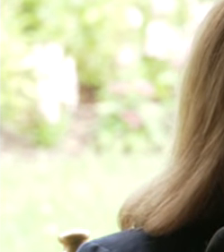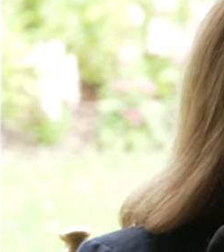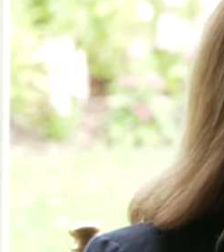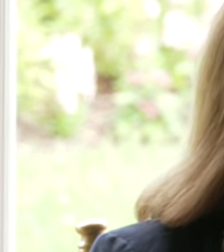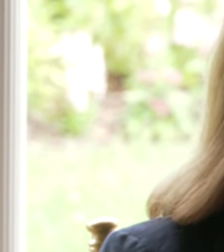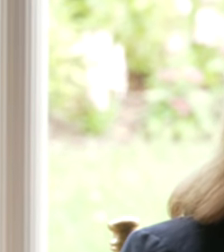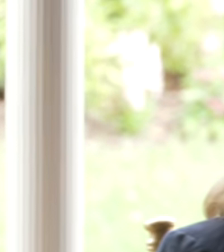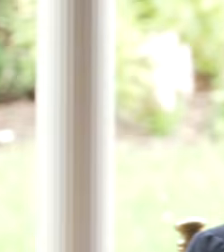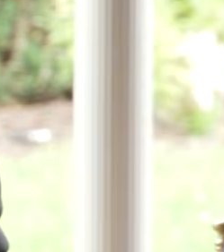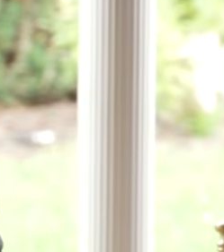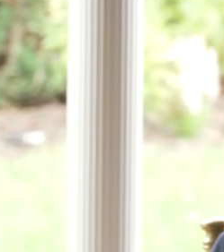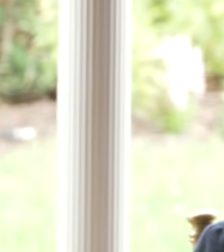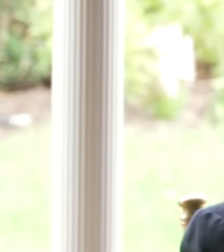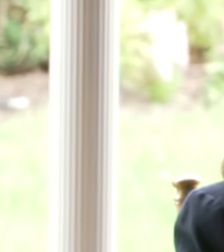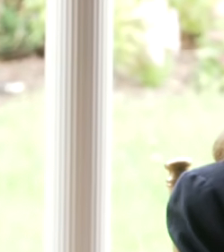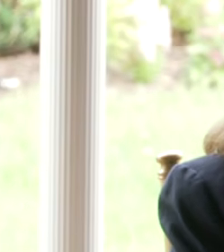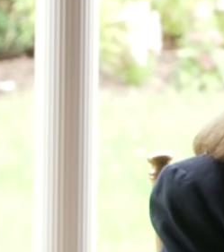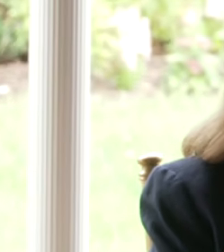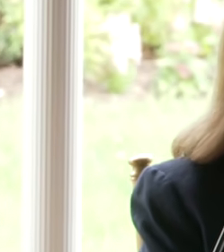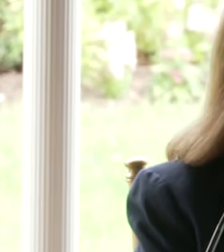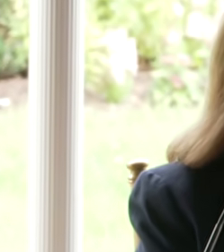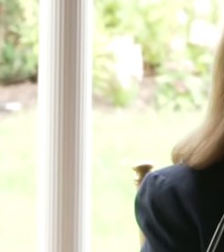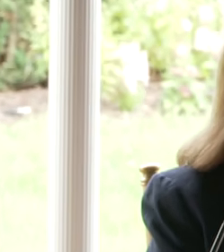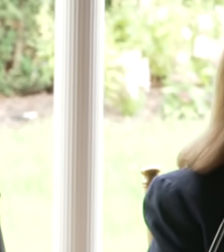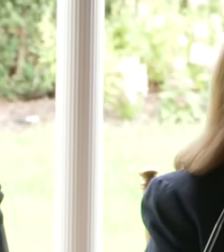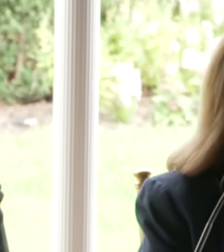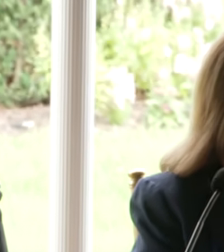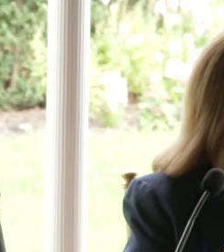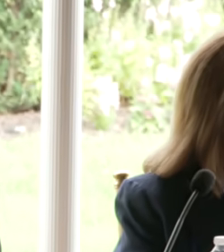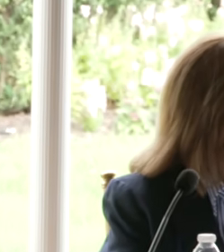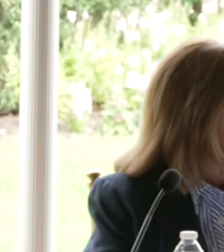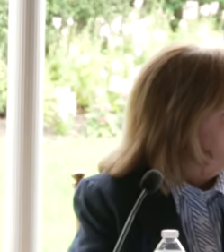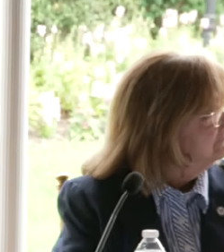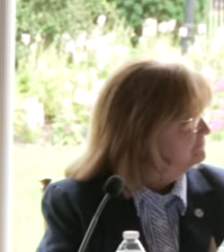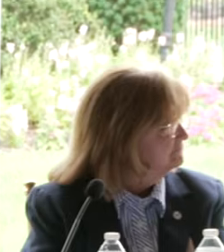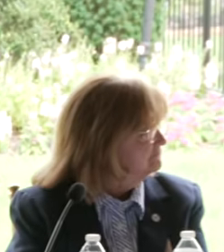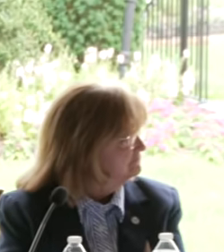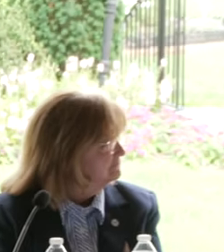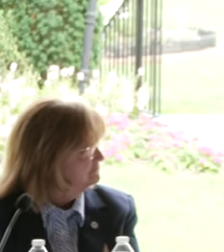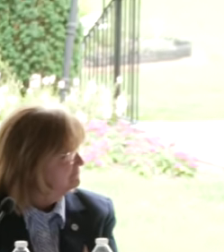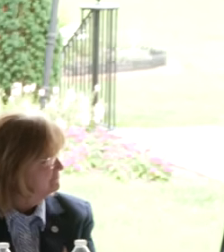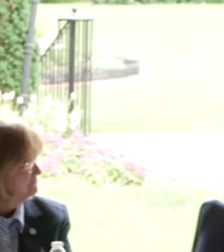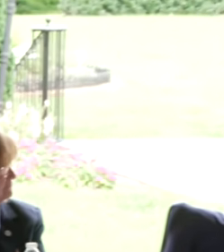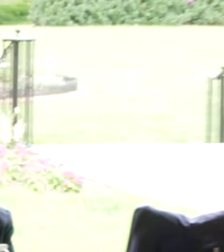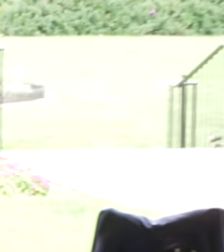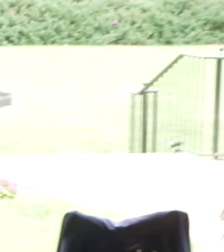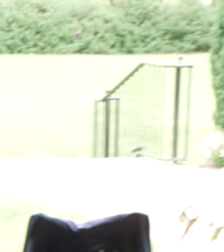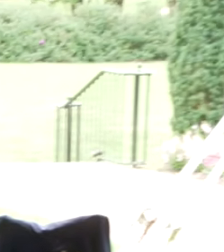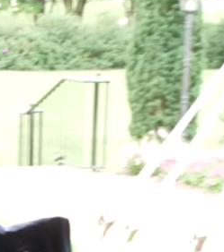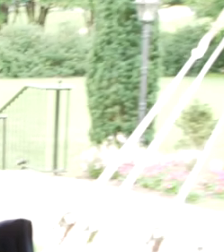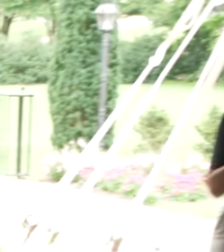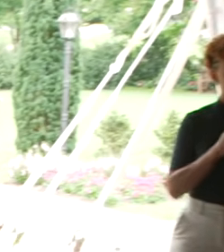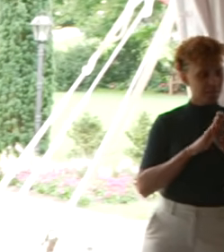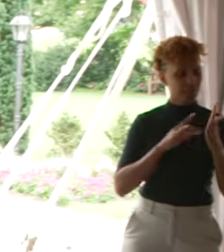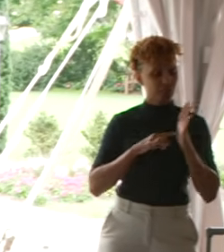the conversation about research opportunities and participation, being represented in research — how